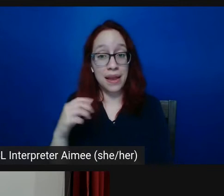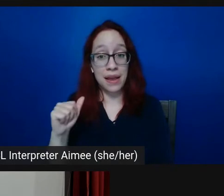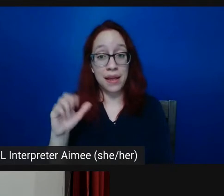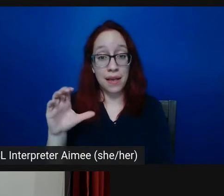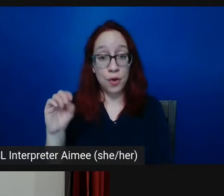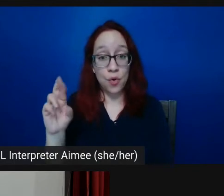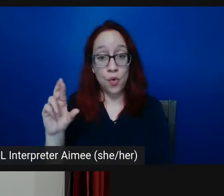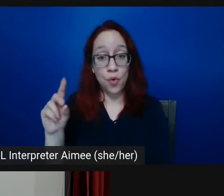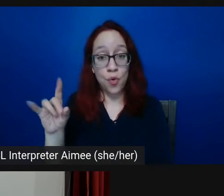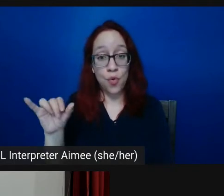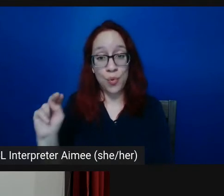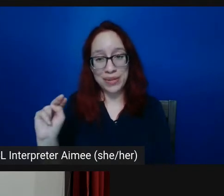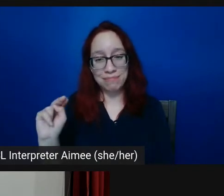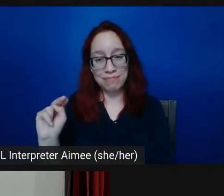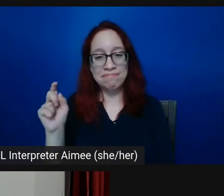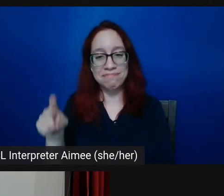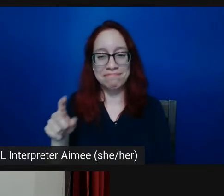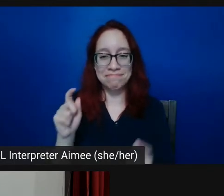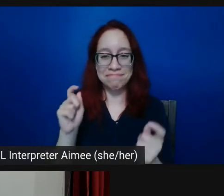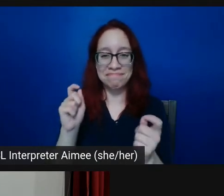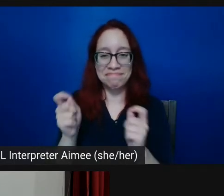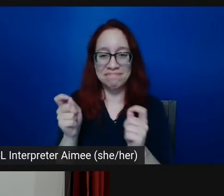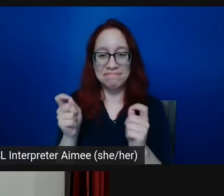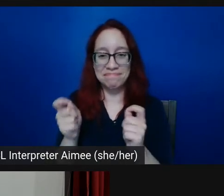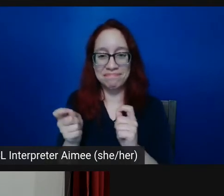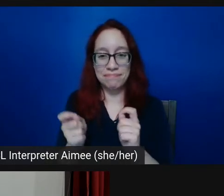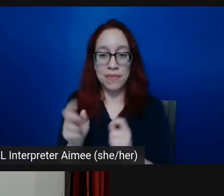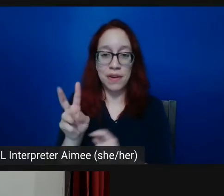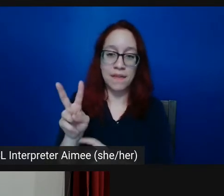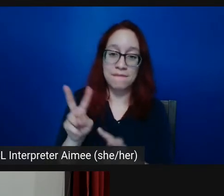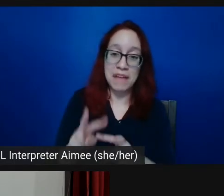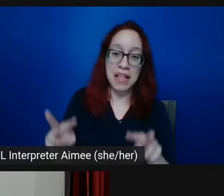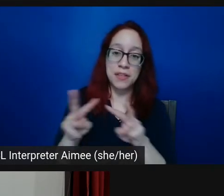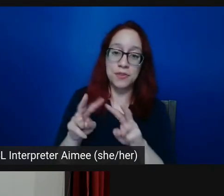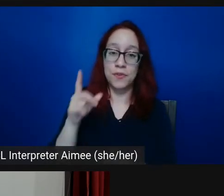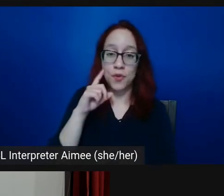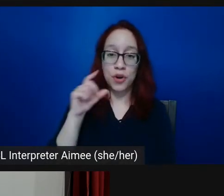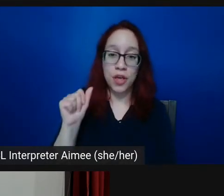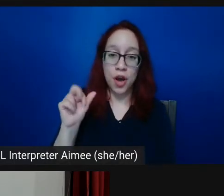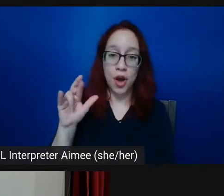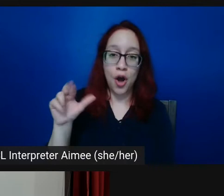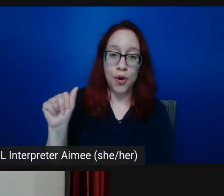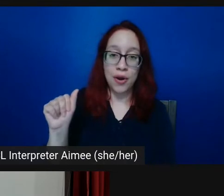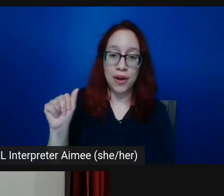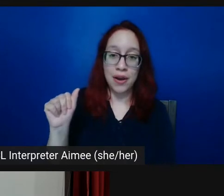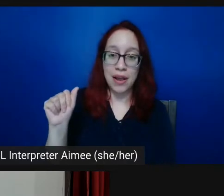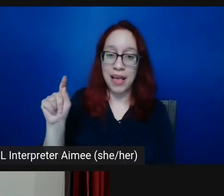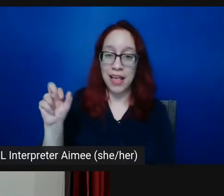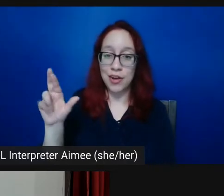you need to tweak the values of the ARIA attributes when the accordion opens and when it closes.